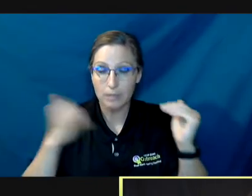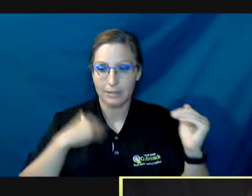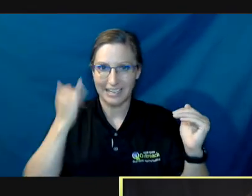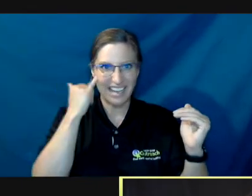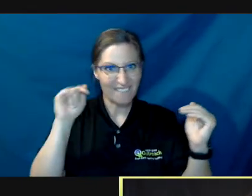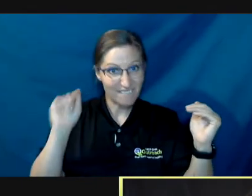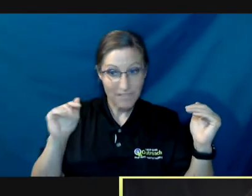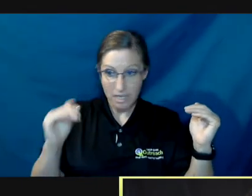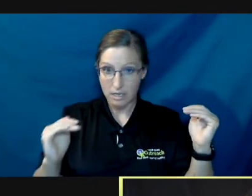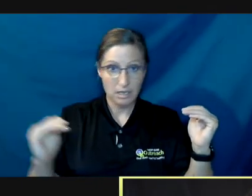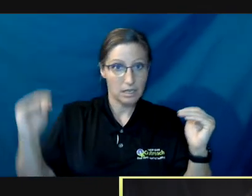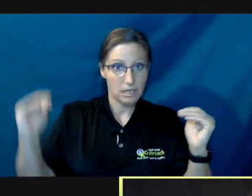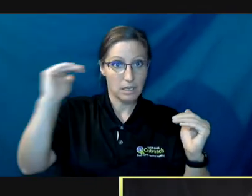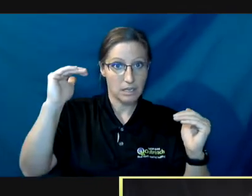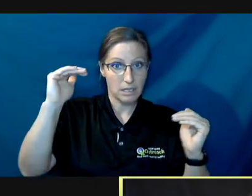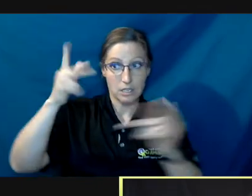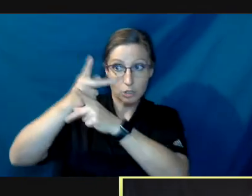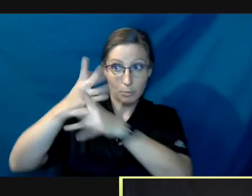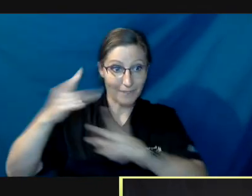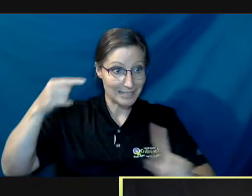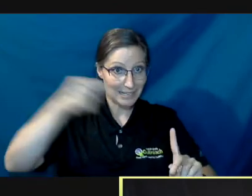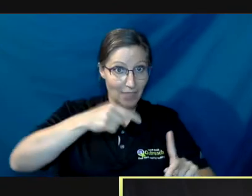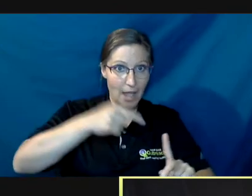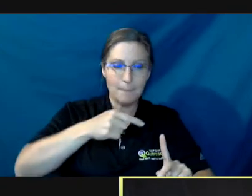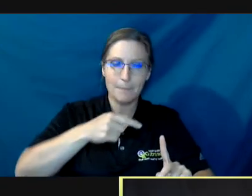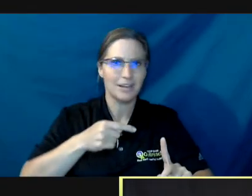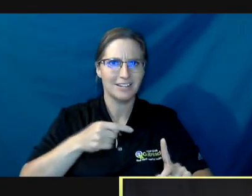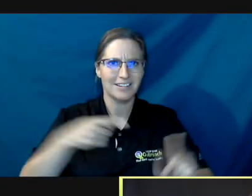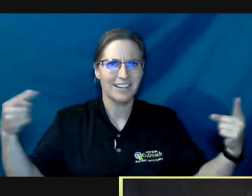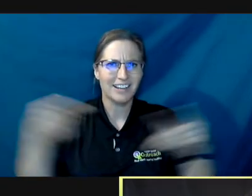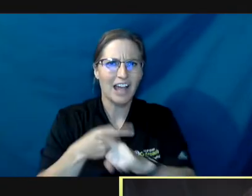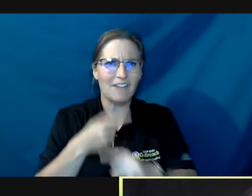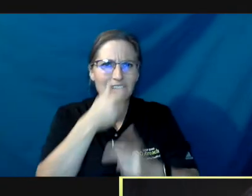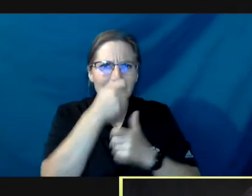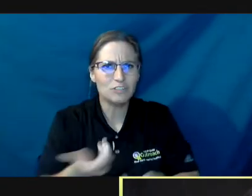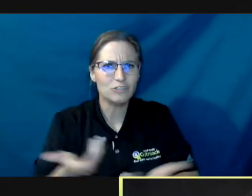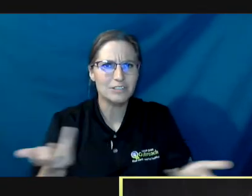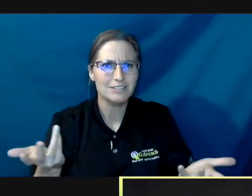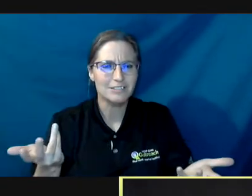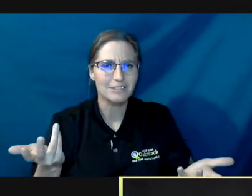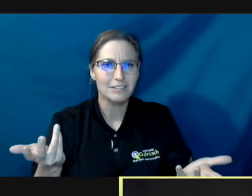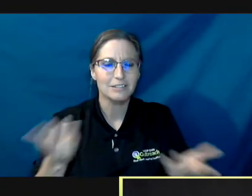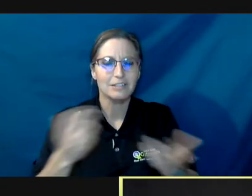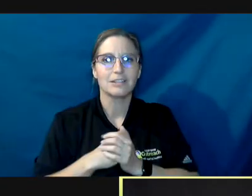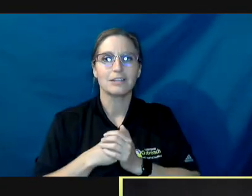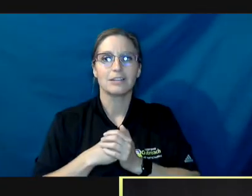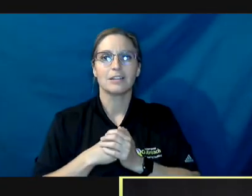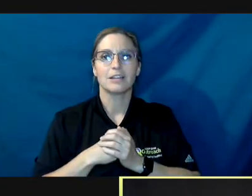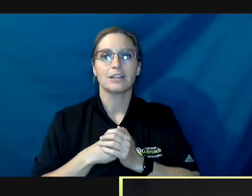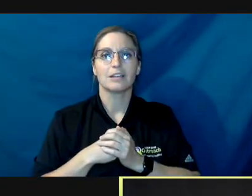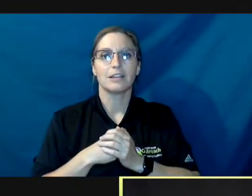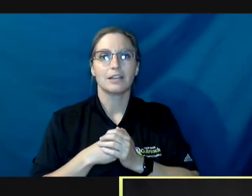is supervising educational interpreters it creates a conflict of interest.